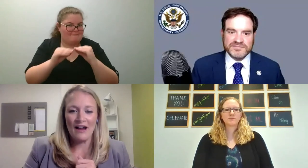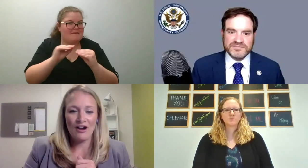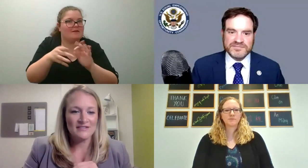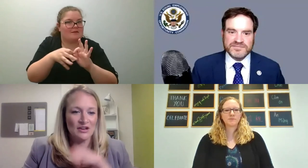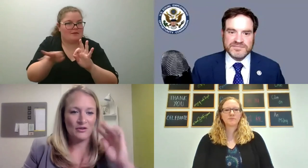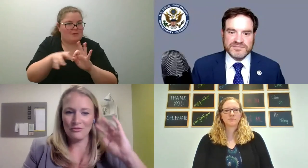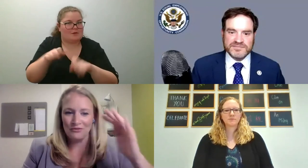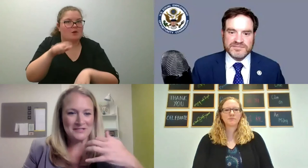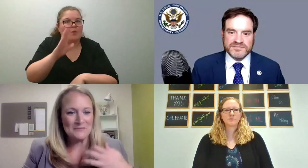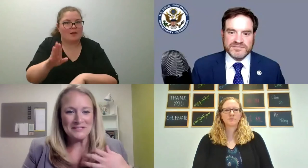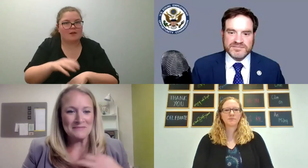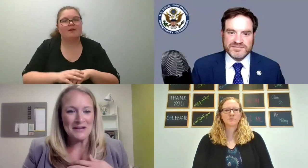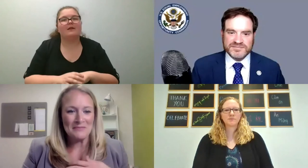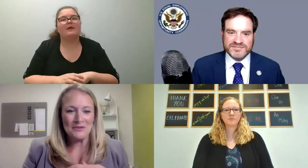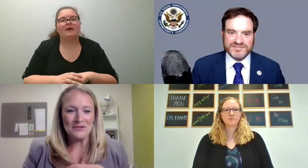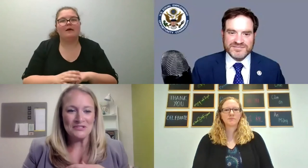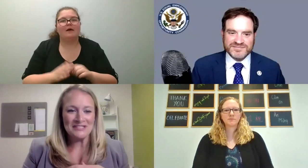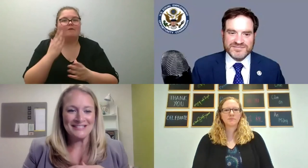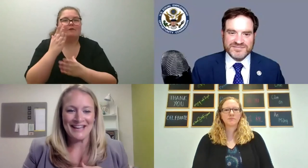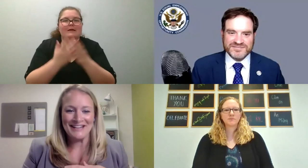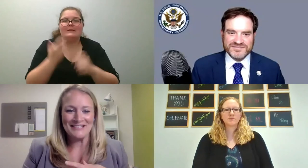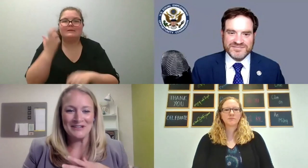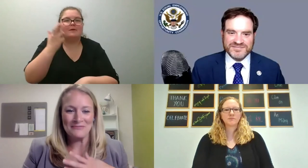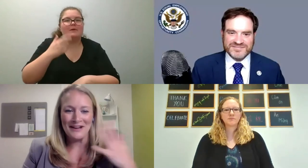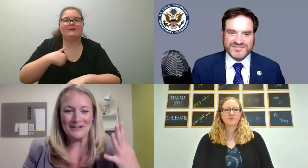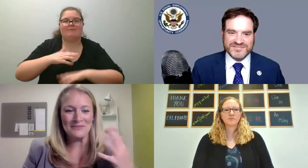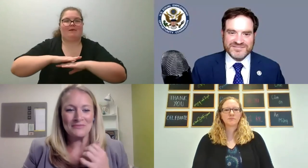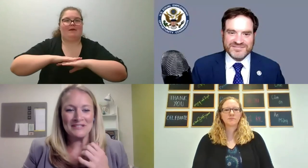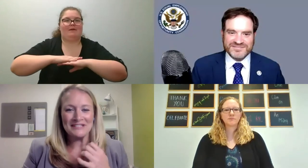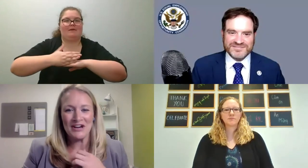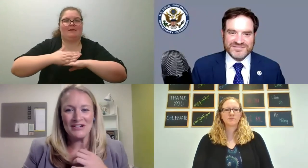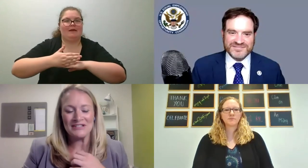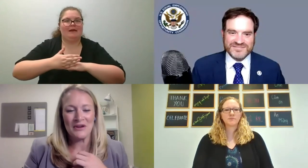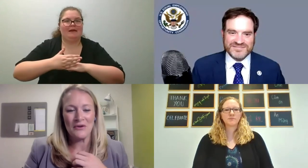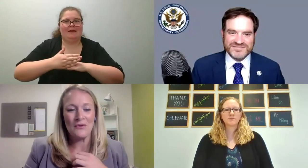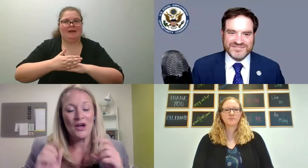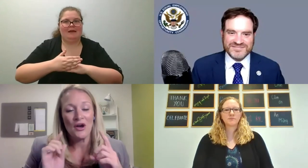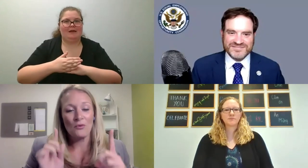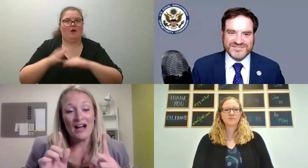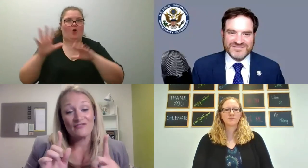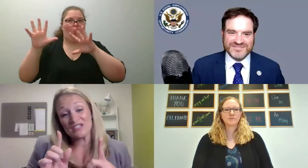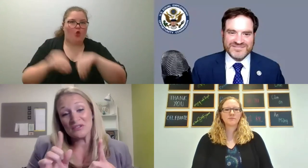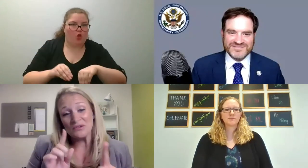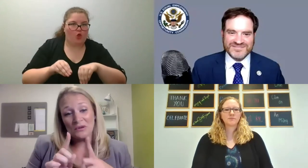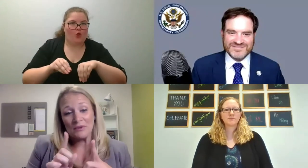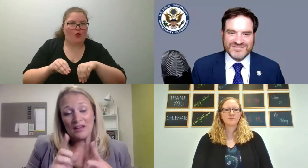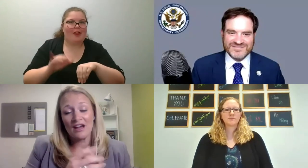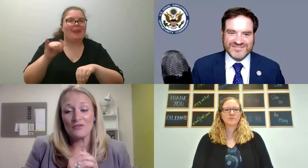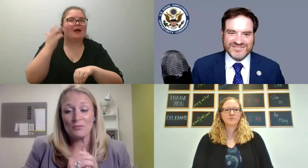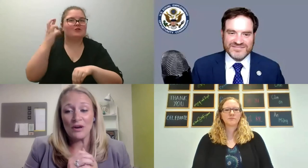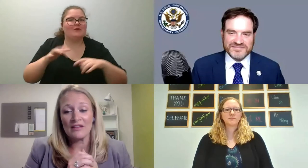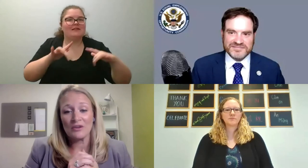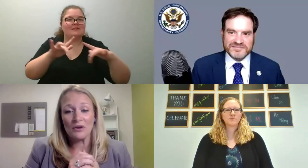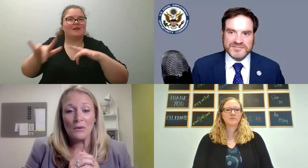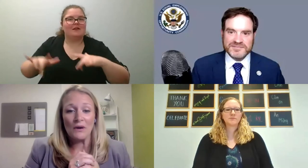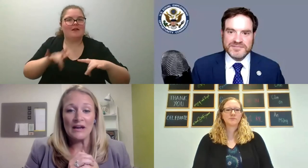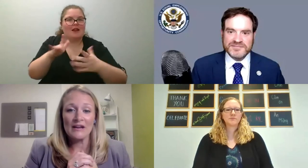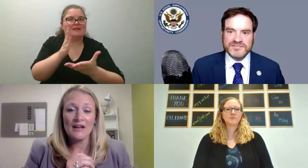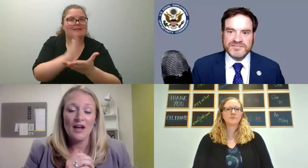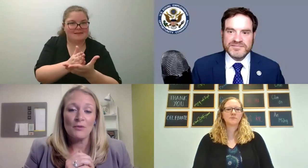I also, for some reason, my computer just decided to randomly restart. So we'll have just a little bit of a break in the recording,